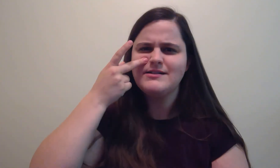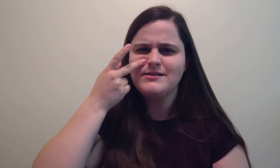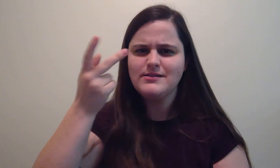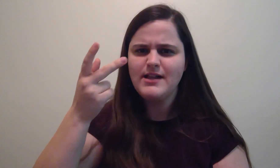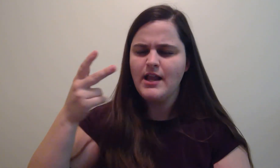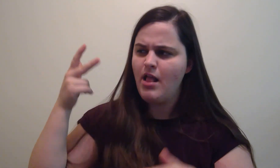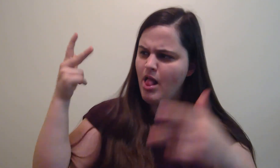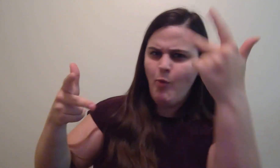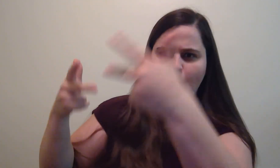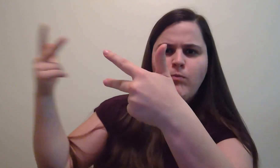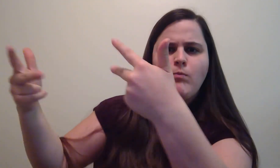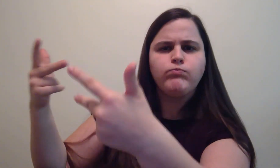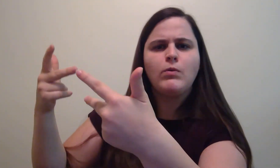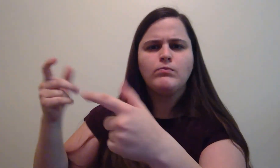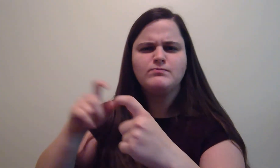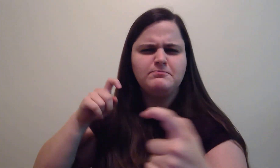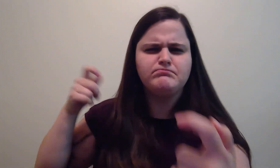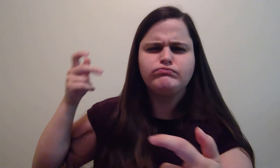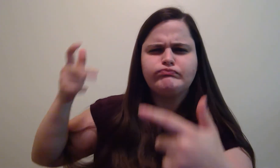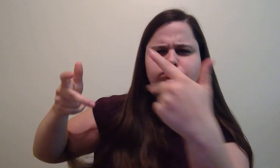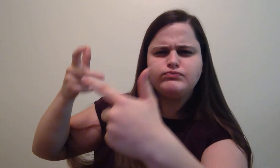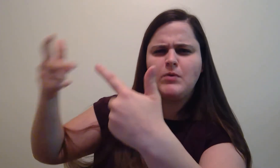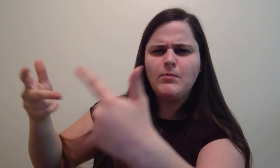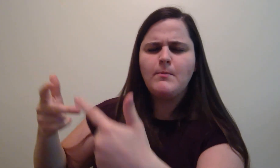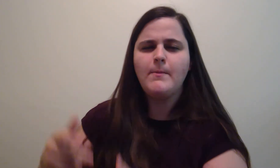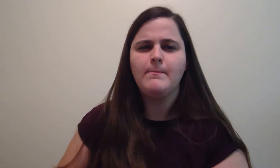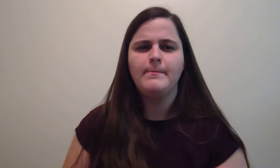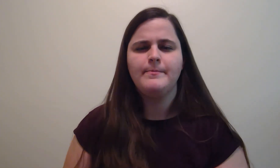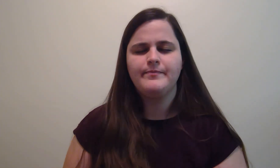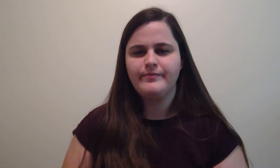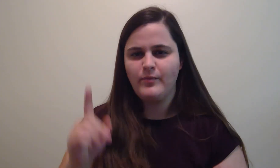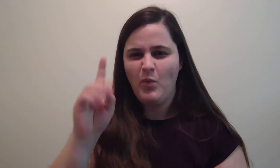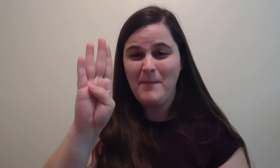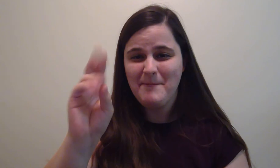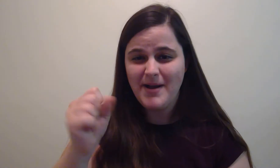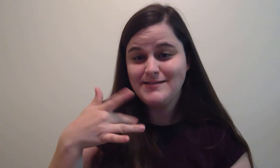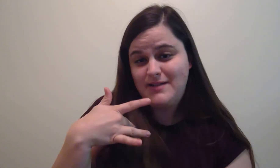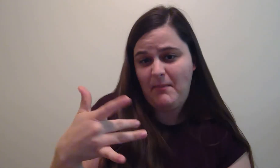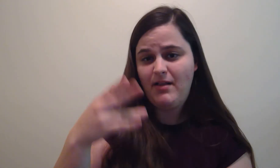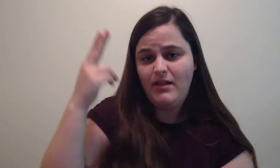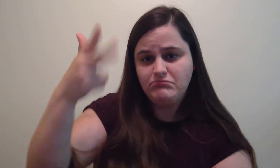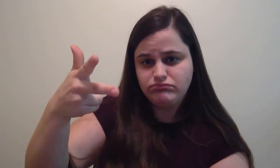could see some big trucks parked up on Collier Street where the bus pulls in.